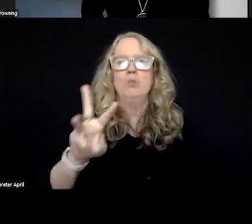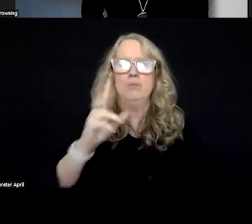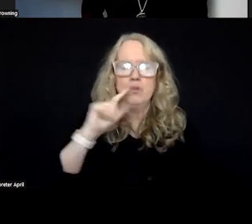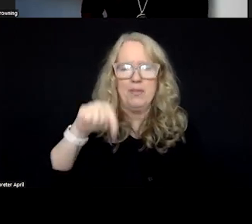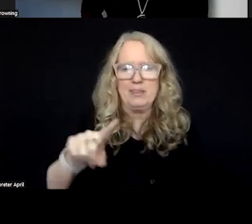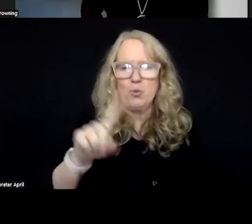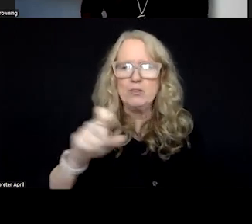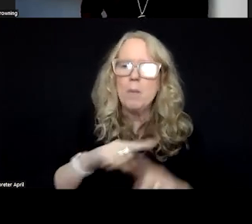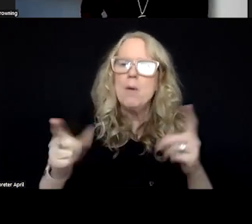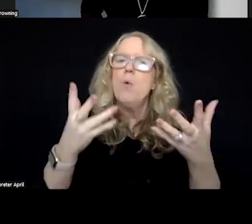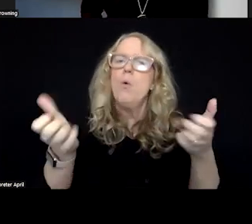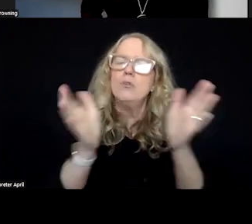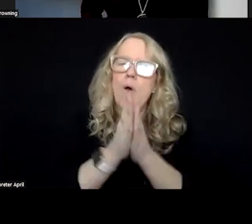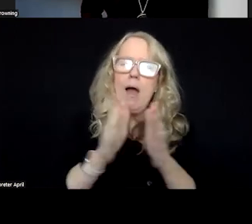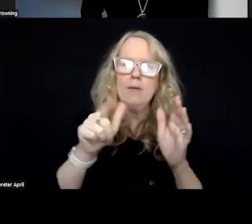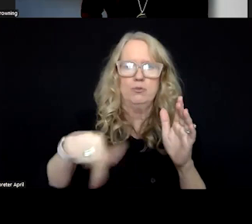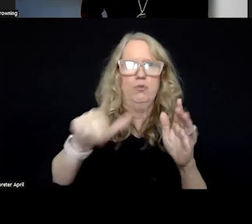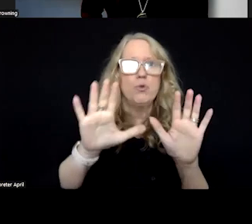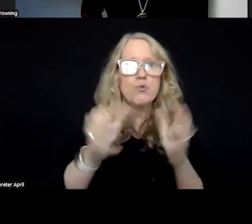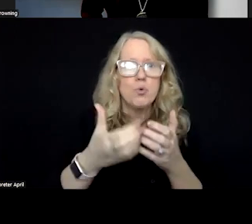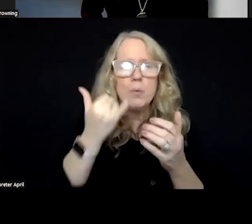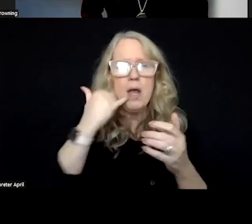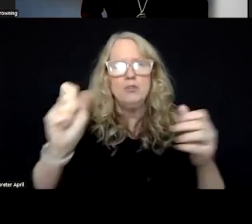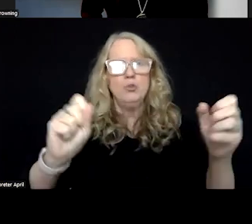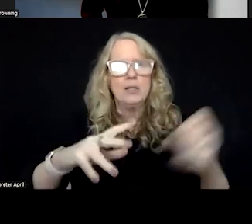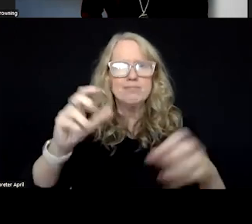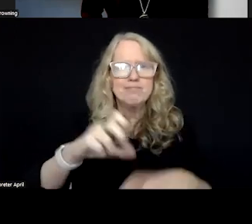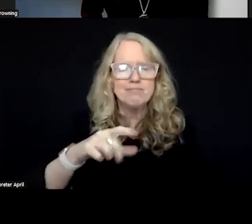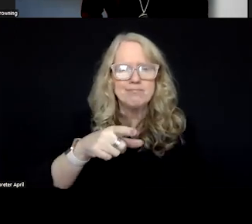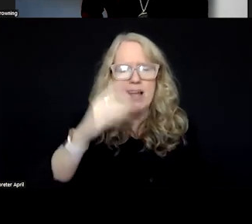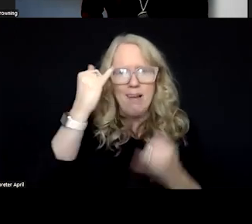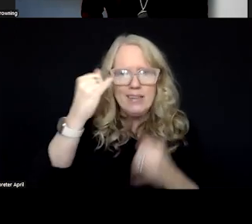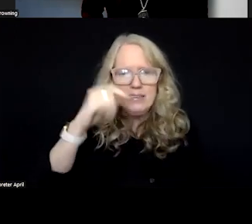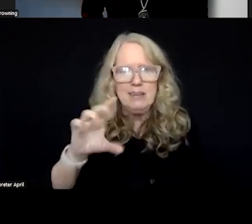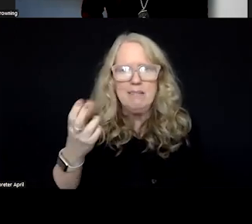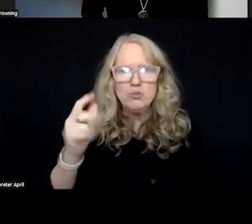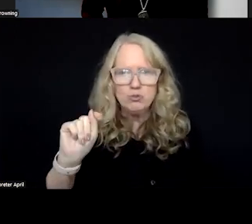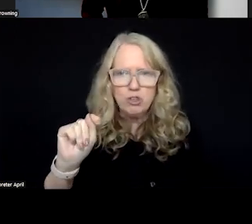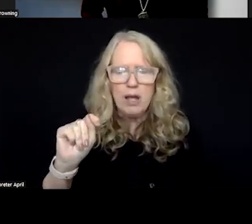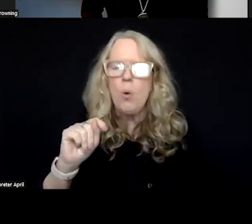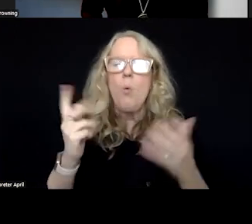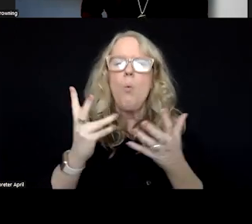WERE HERE EARLY, BUT WE WANT TO ASK THE GROUP AND DROP YOUR THOUGHTS INTO THE CHAT. WHAT DO YOU THINK GOVERNING